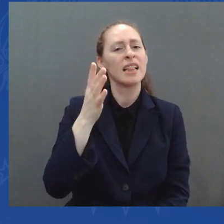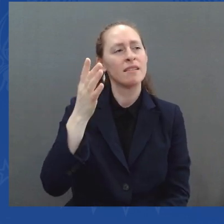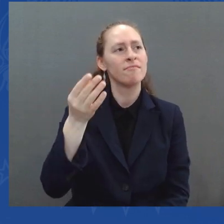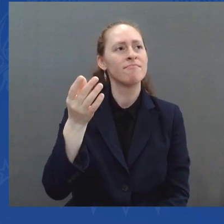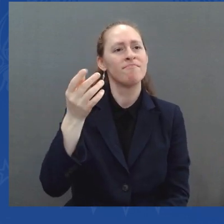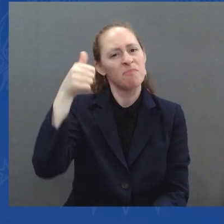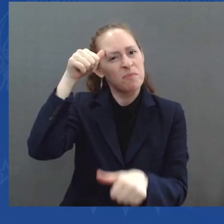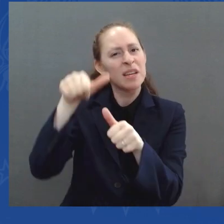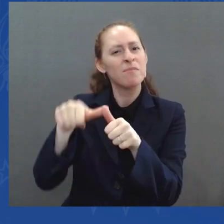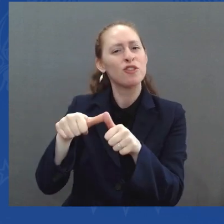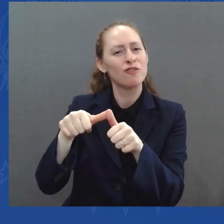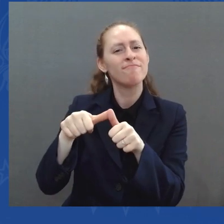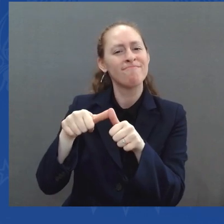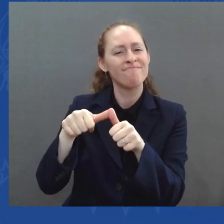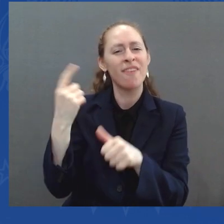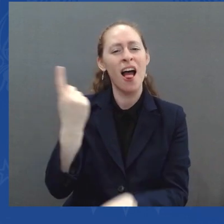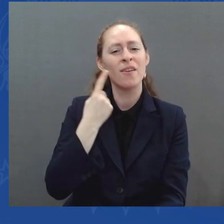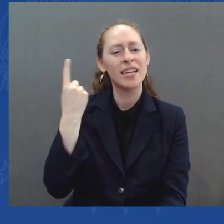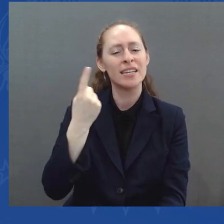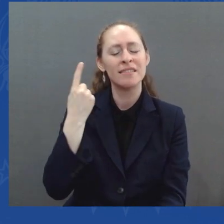But of course, our work was not finished.